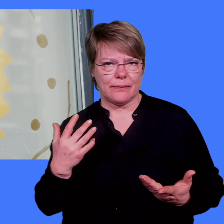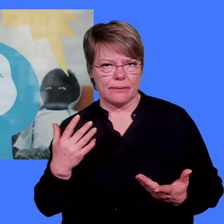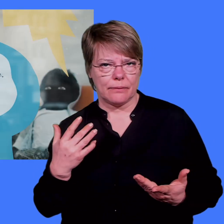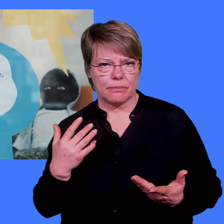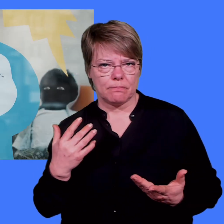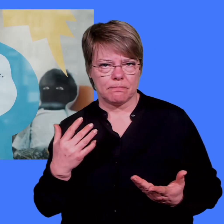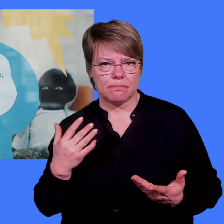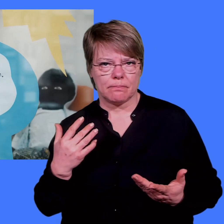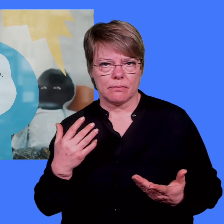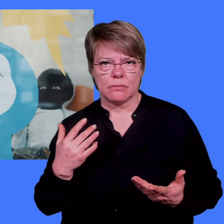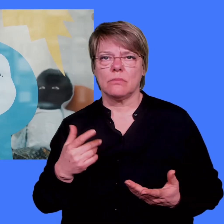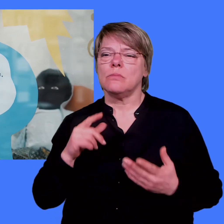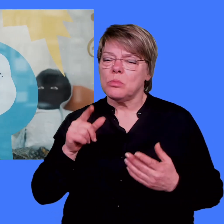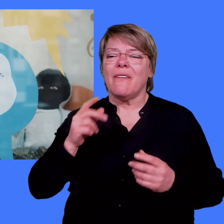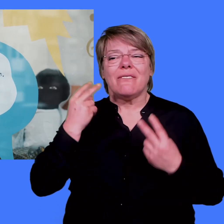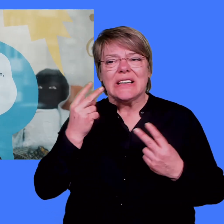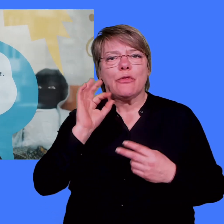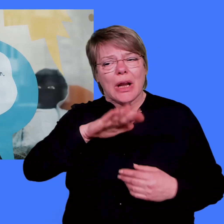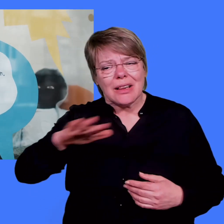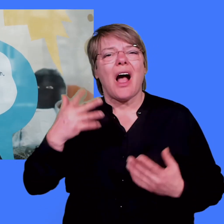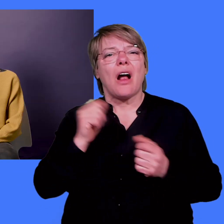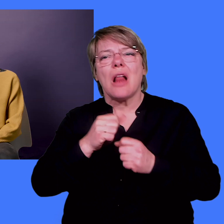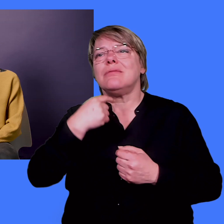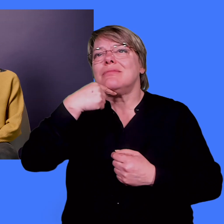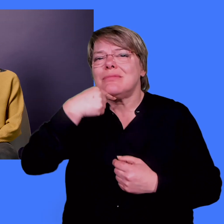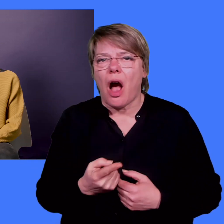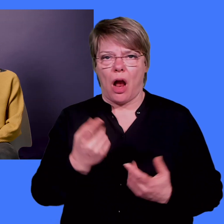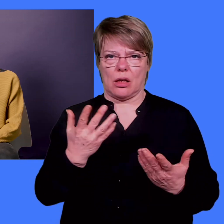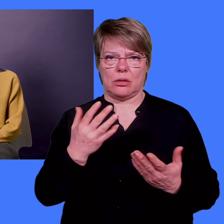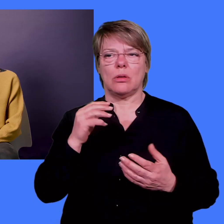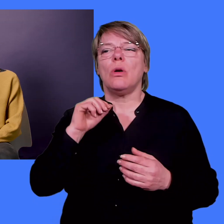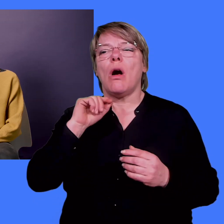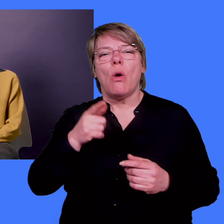It helps the children to hear this, so that they can...